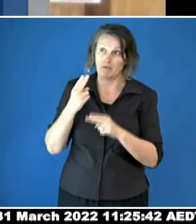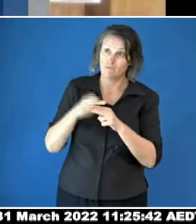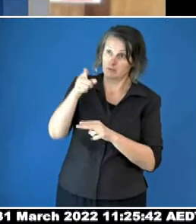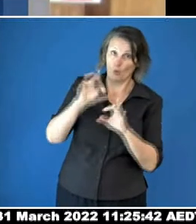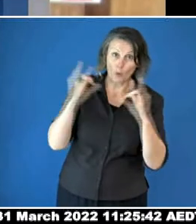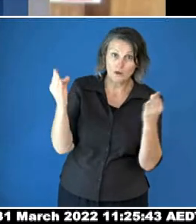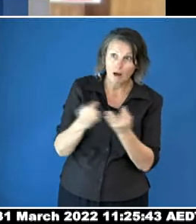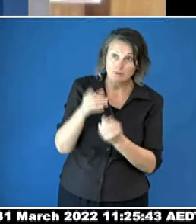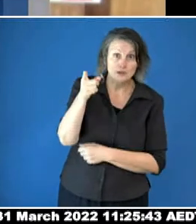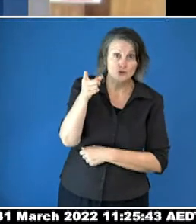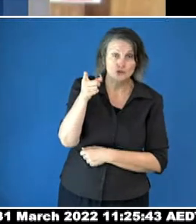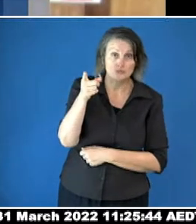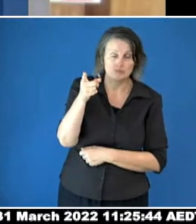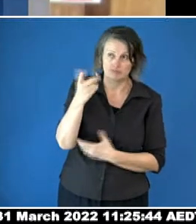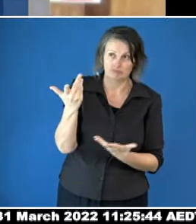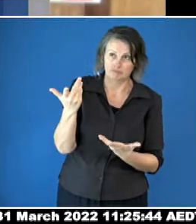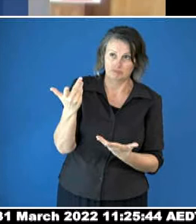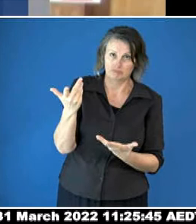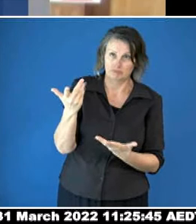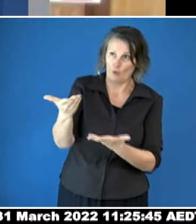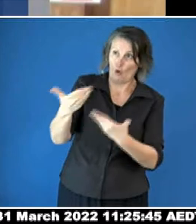But as the organisation itself, no, nothing.